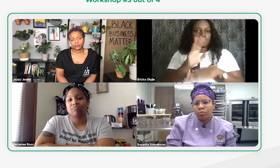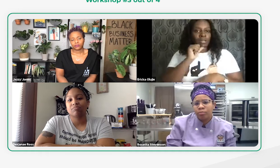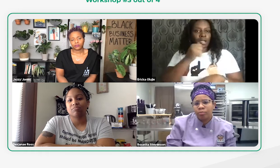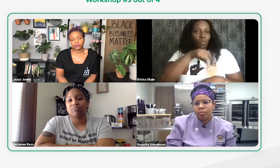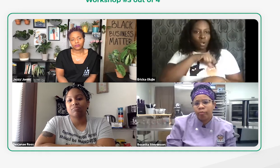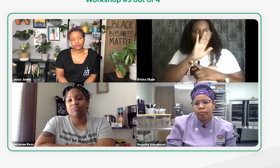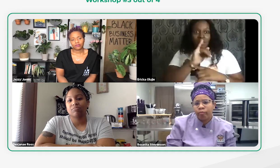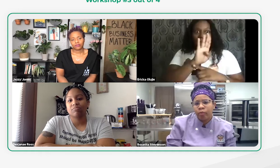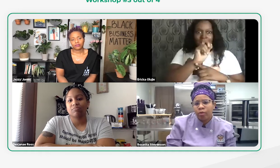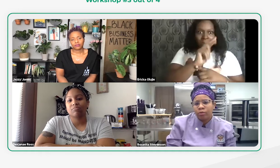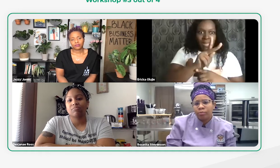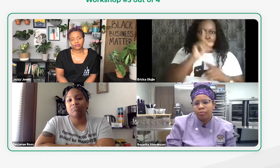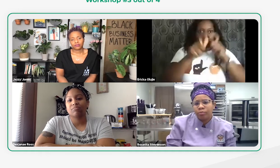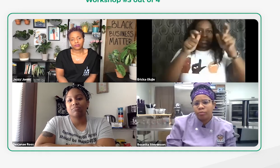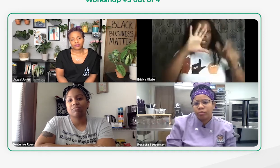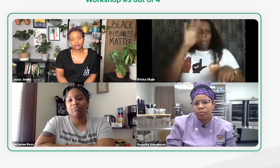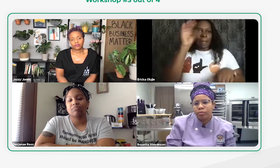Because many small businesses are not qualified,